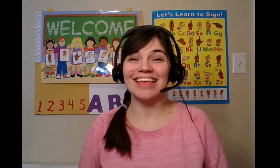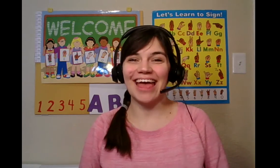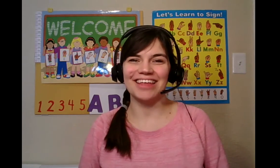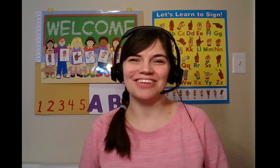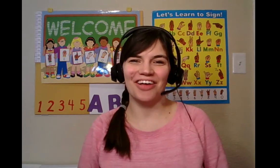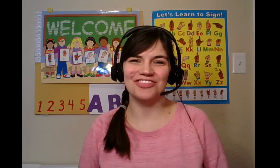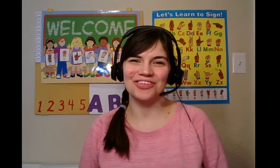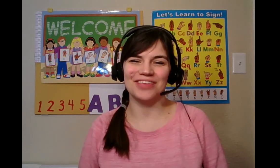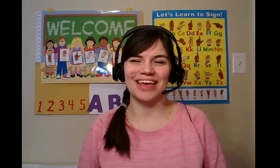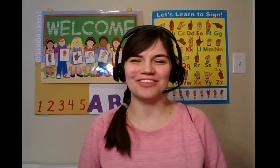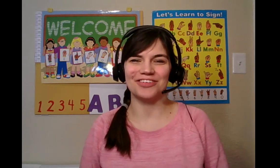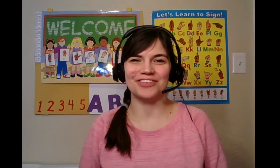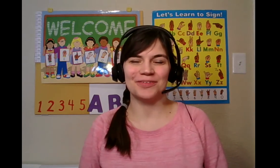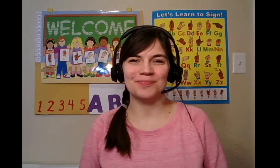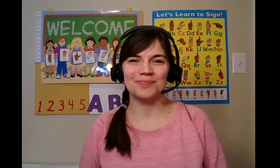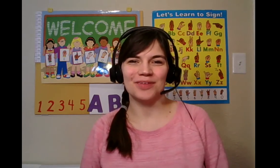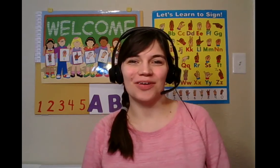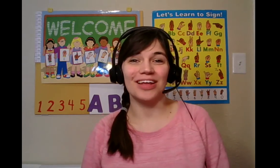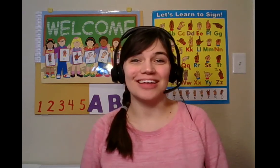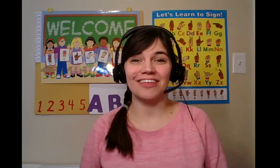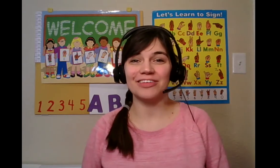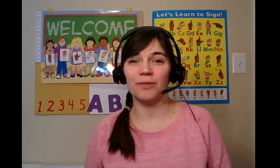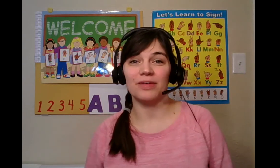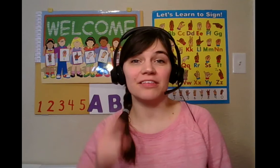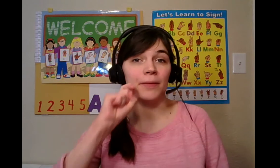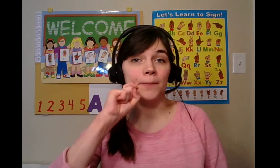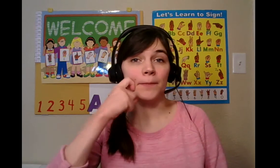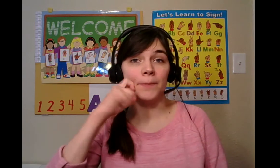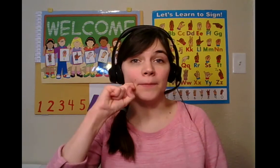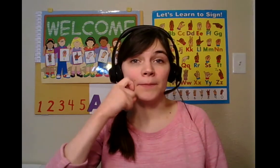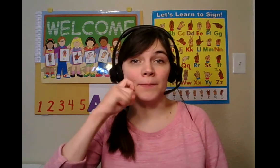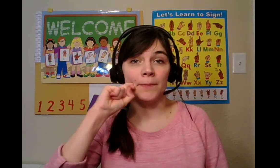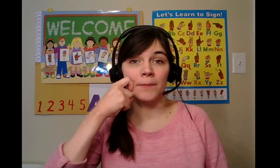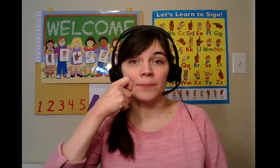end I'll show you the answers. All right, next up is...